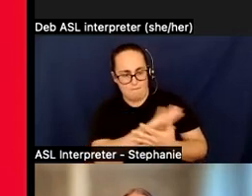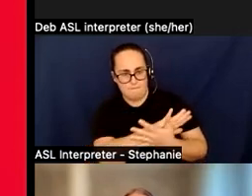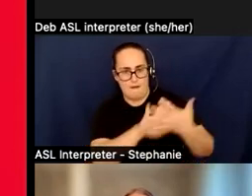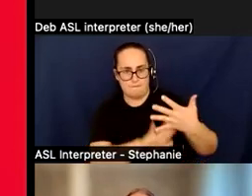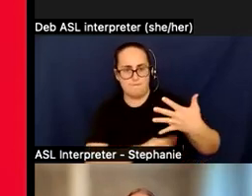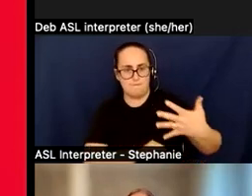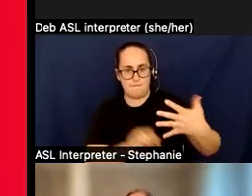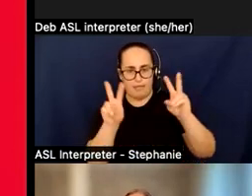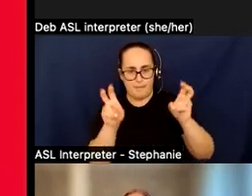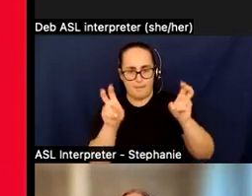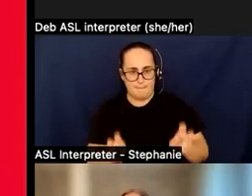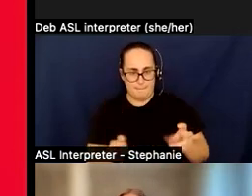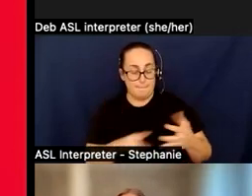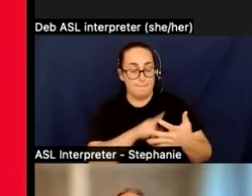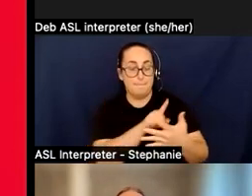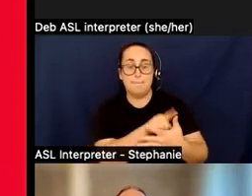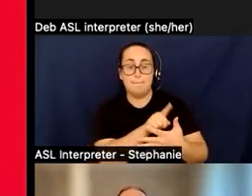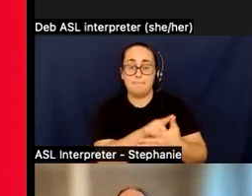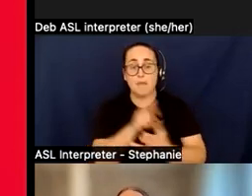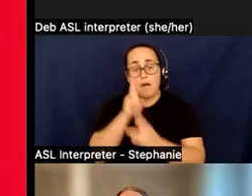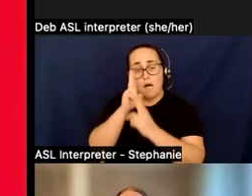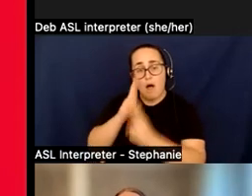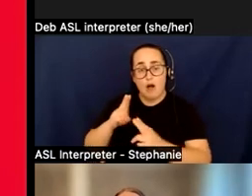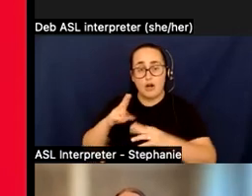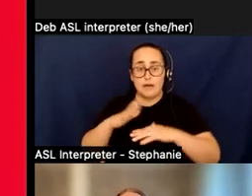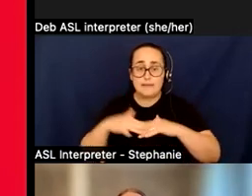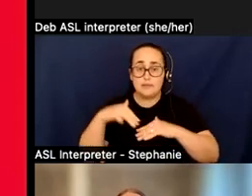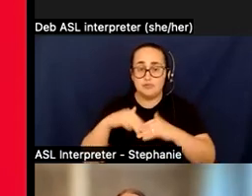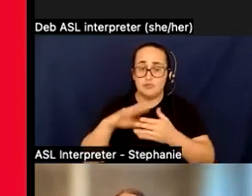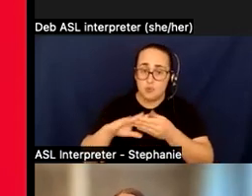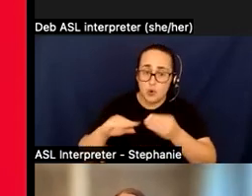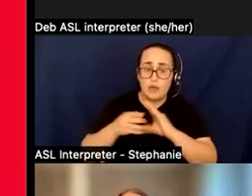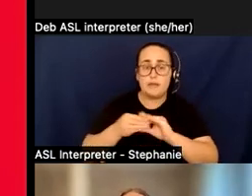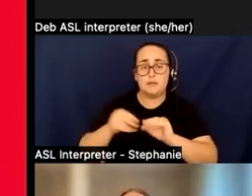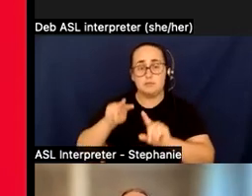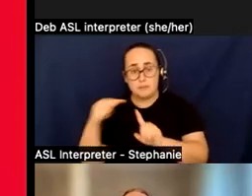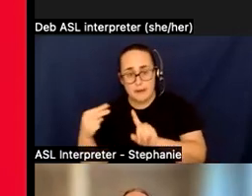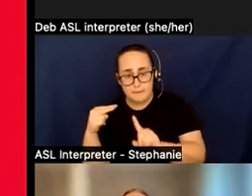Honour Indigenous Stories and Perspectives. So here you can highlight Indigenous histories and